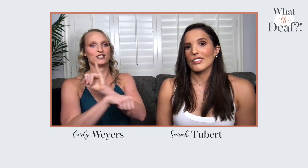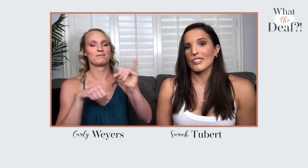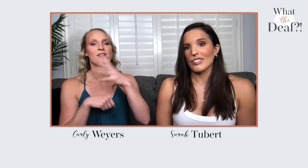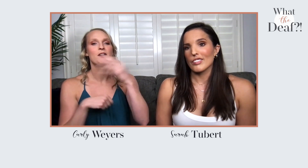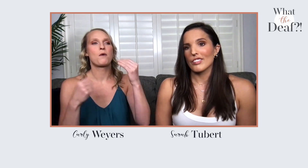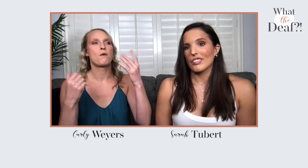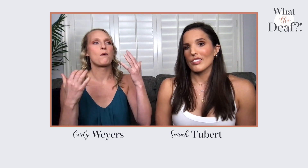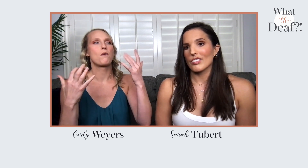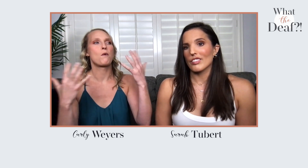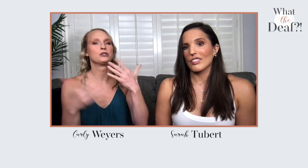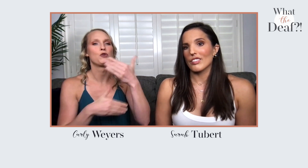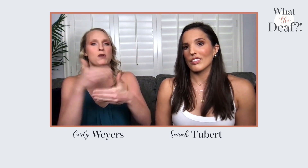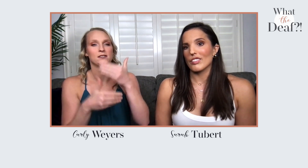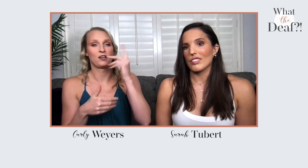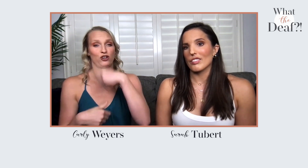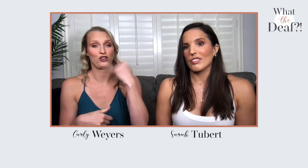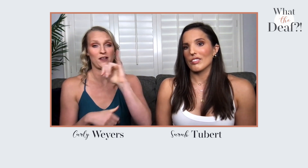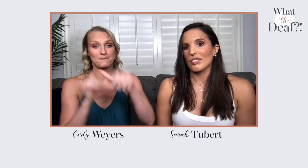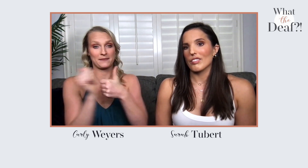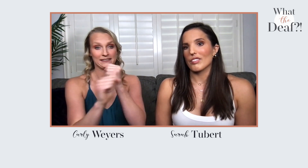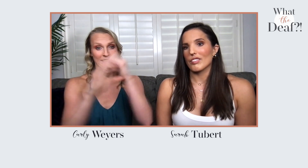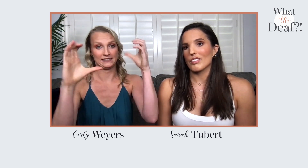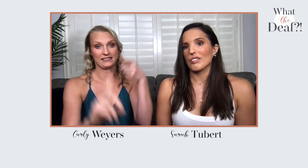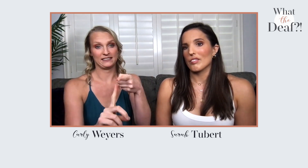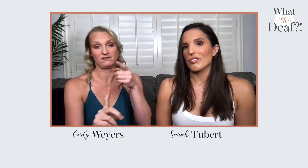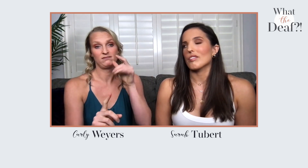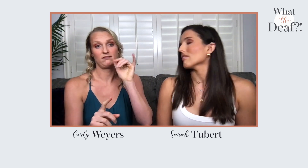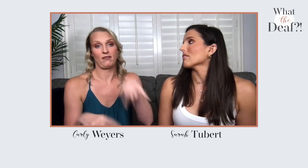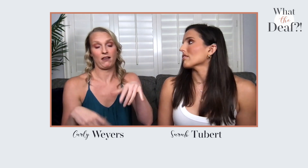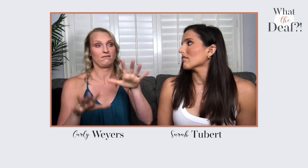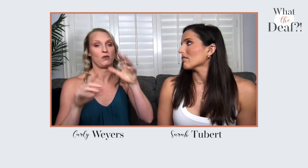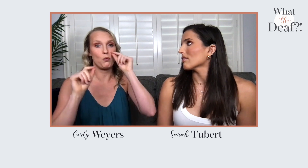and seeing what the process looked like behind the scenes, it was an eye-opener for me.